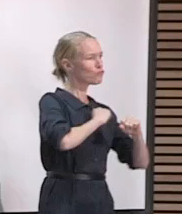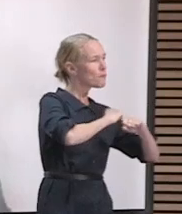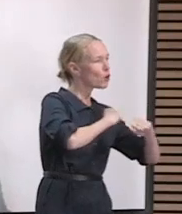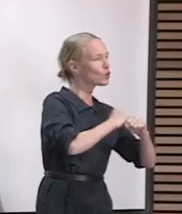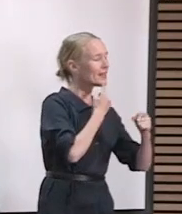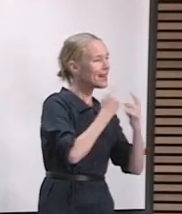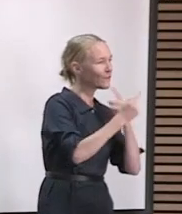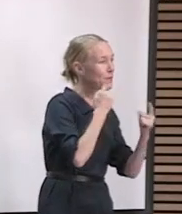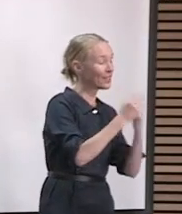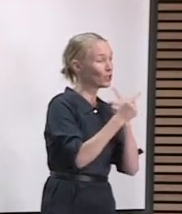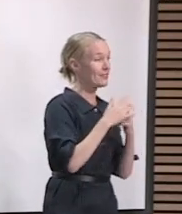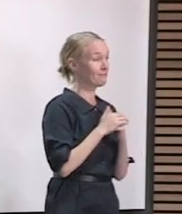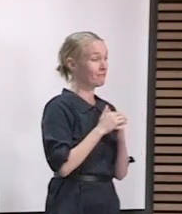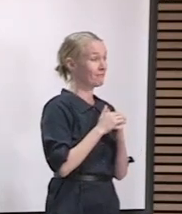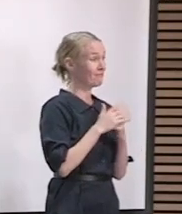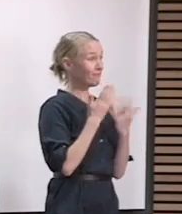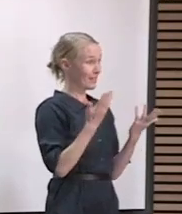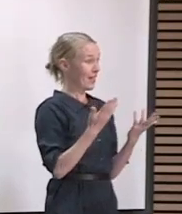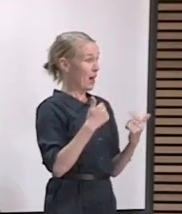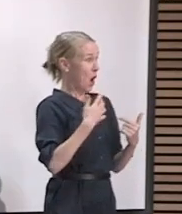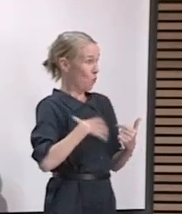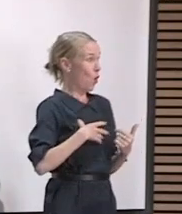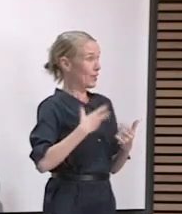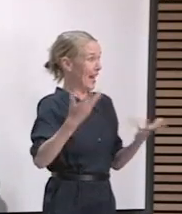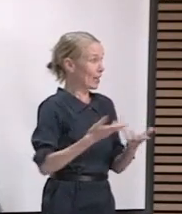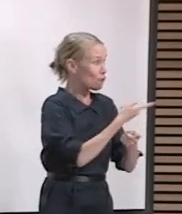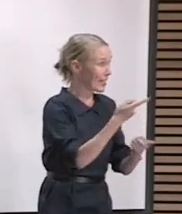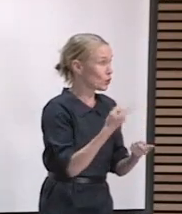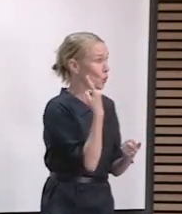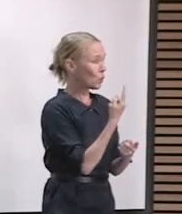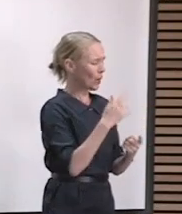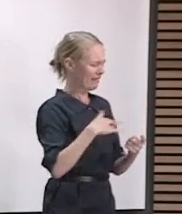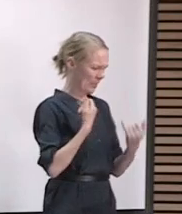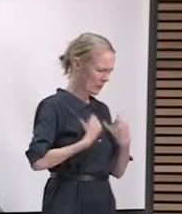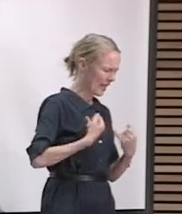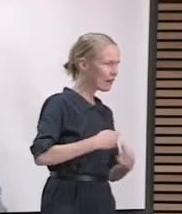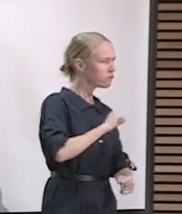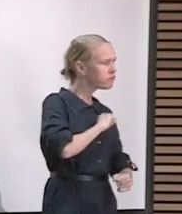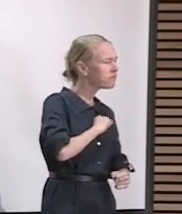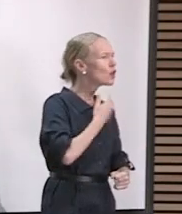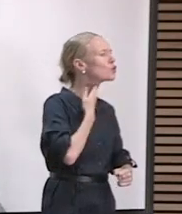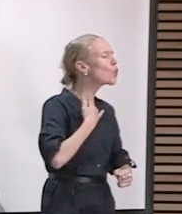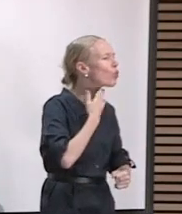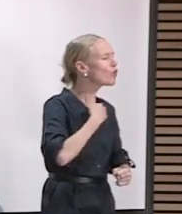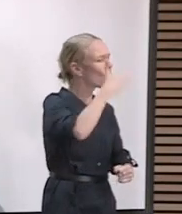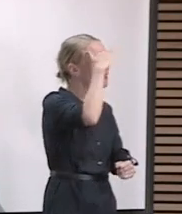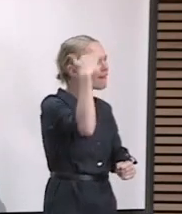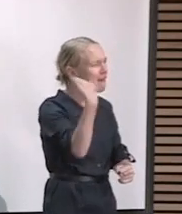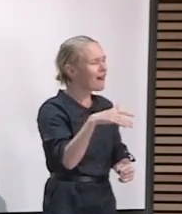I guess one of the things I can do is encourage people - of course, anyone with